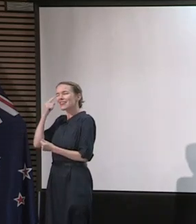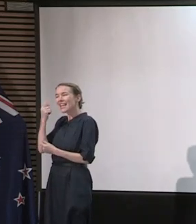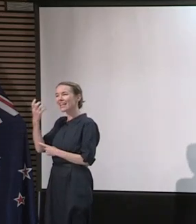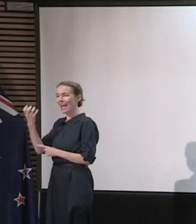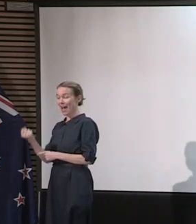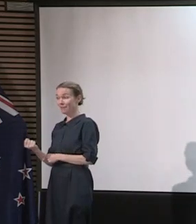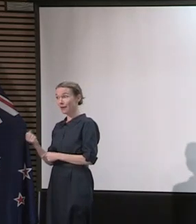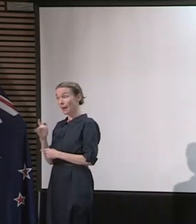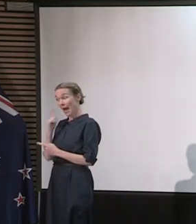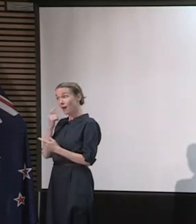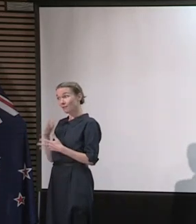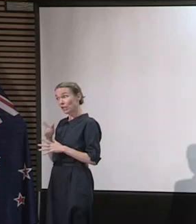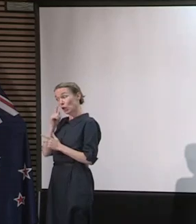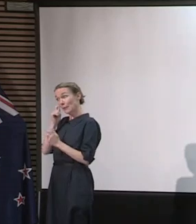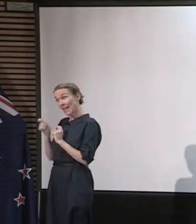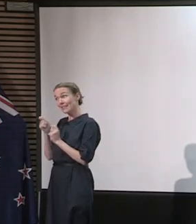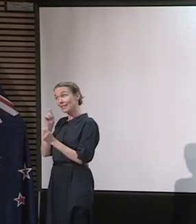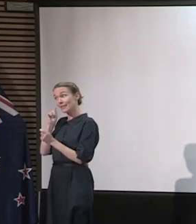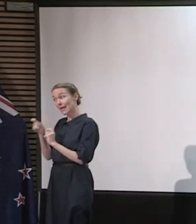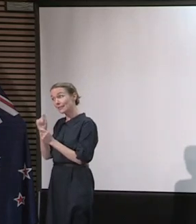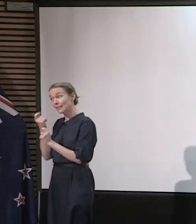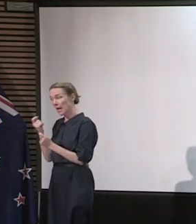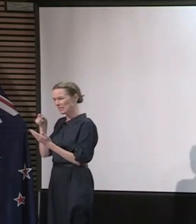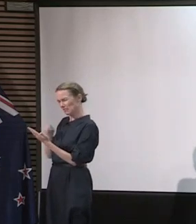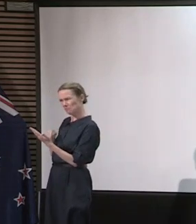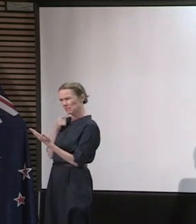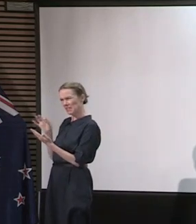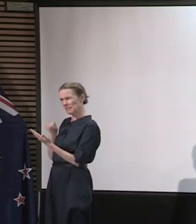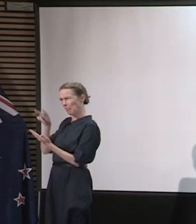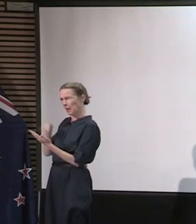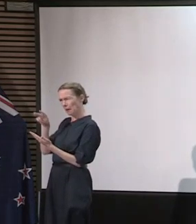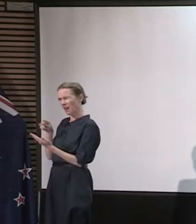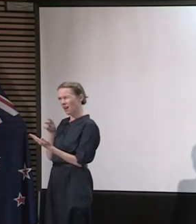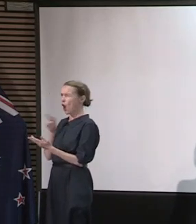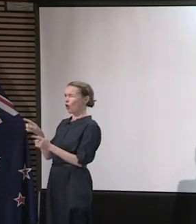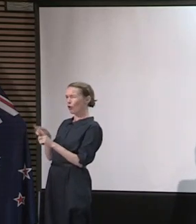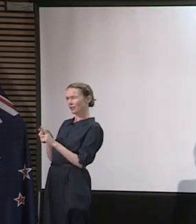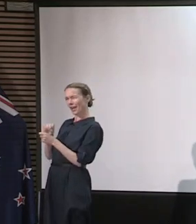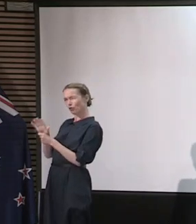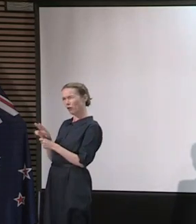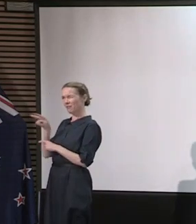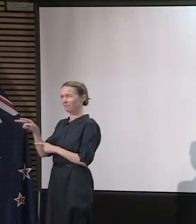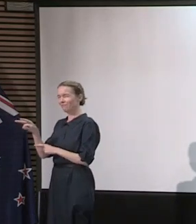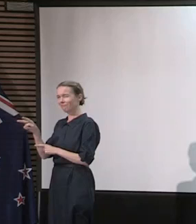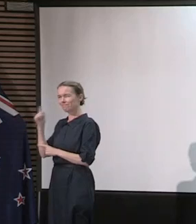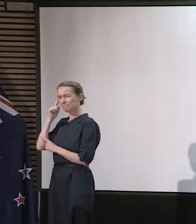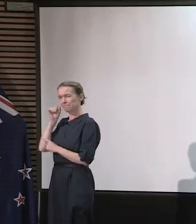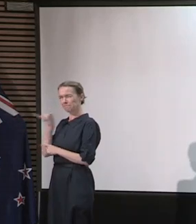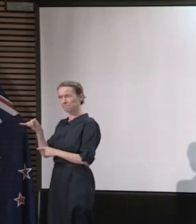seen cases that are still classified as probable, even though they may haved that repeated negative swabs. That